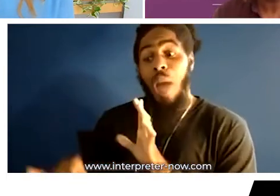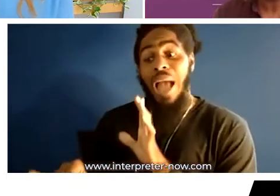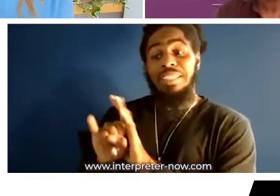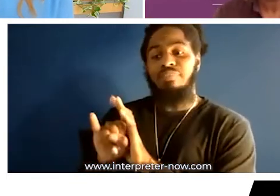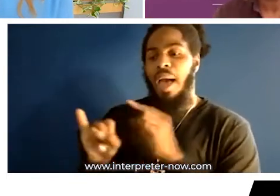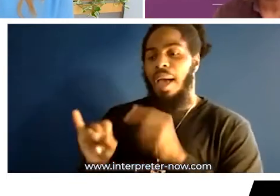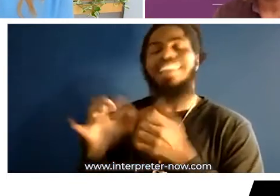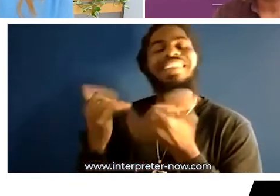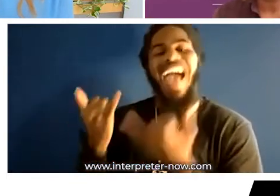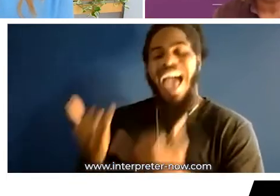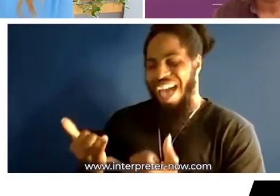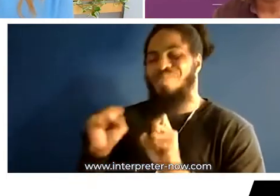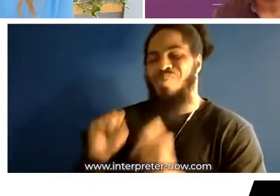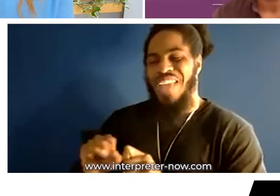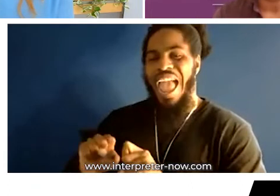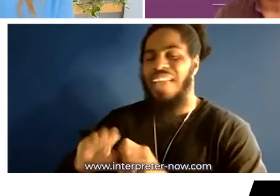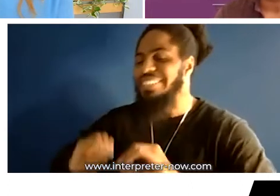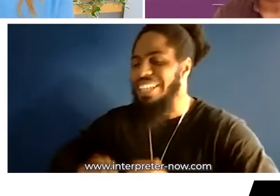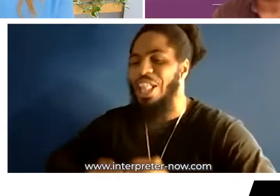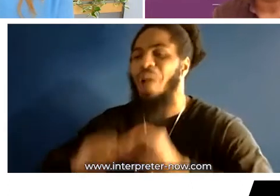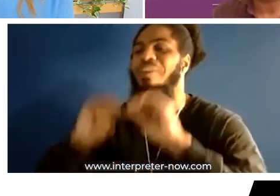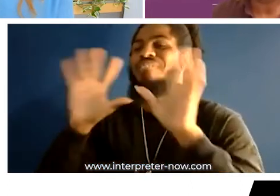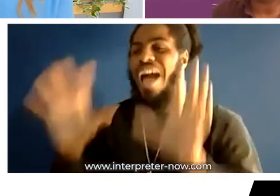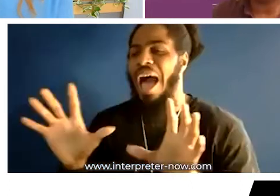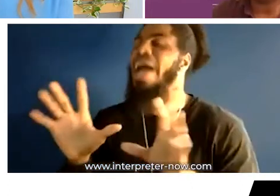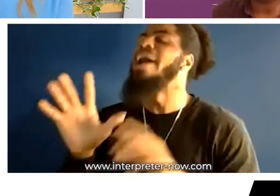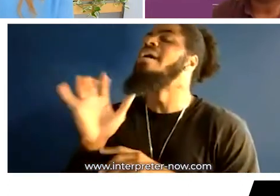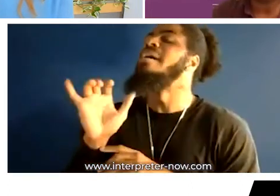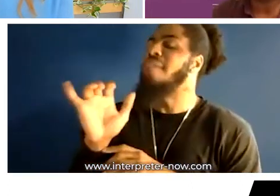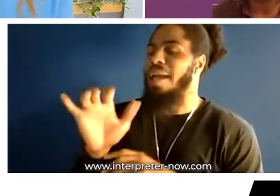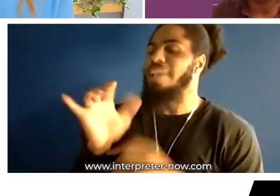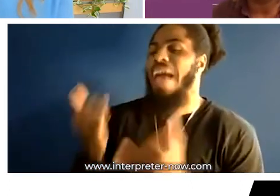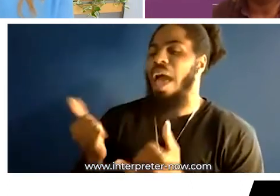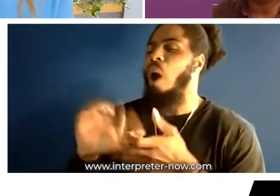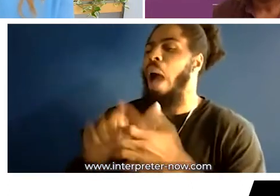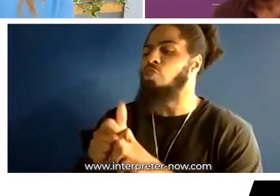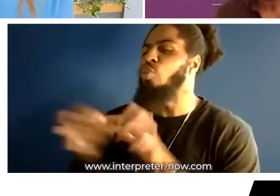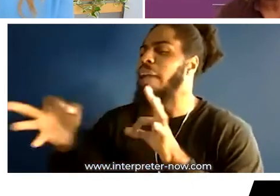How do we help bring this person along by ensuring they understand the why behind this work? Why are we doing this?